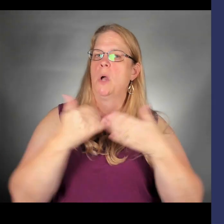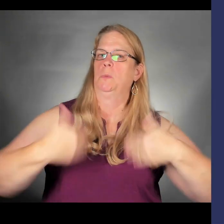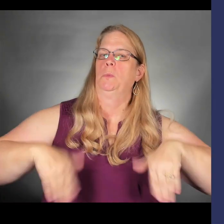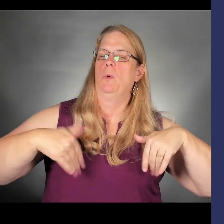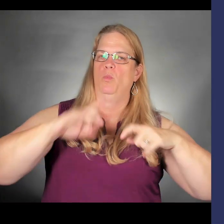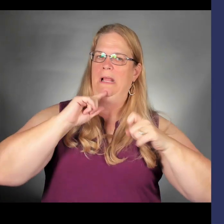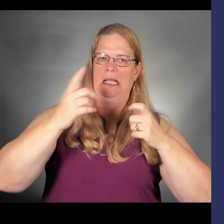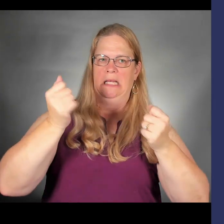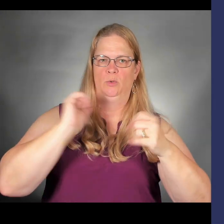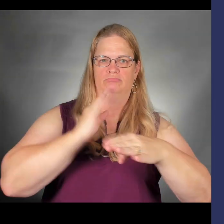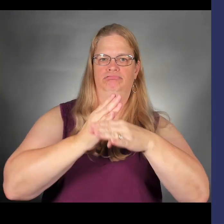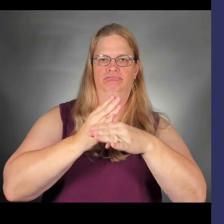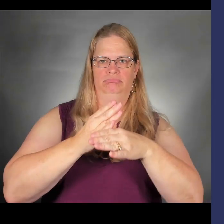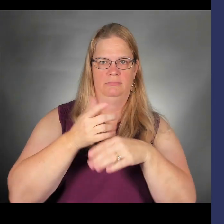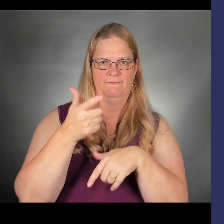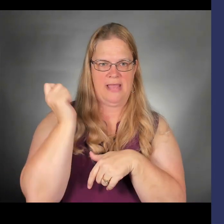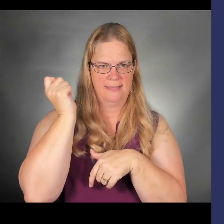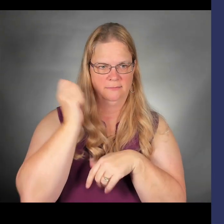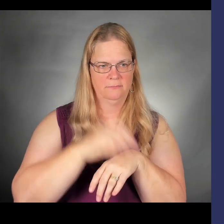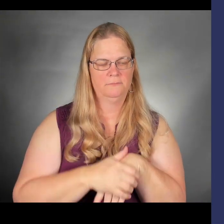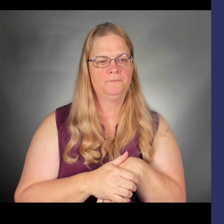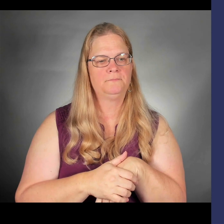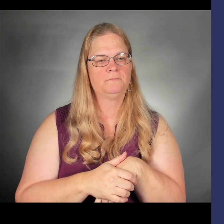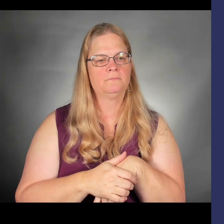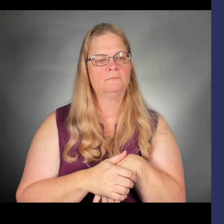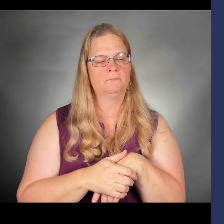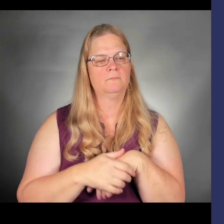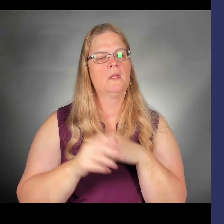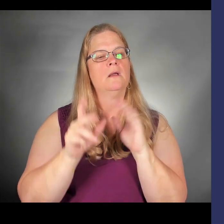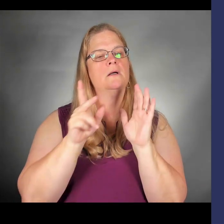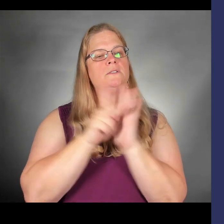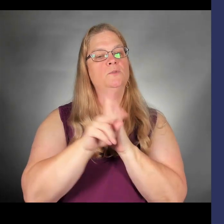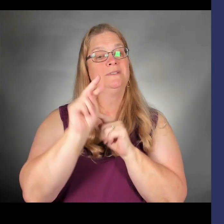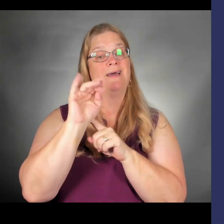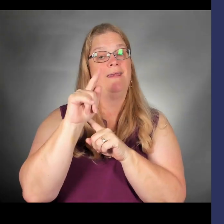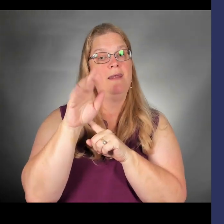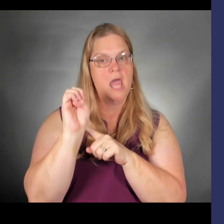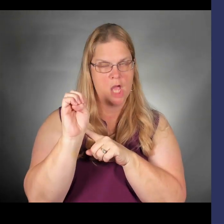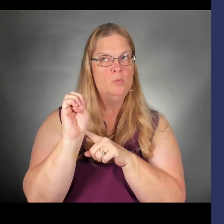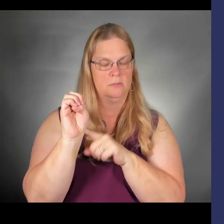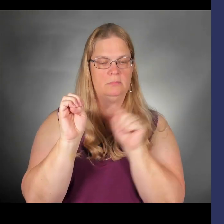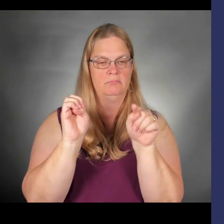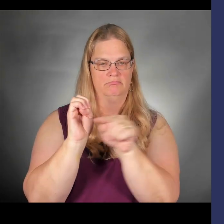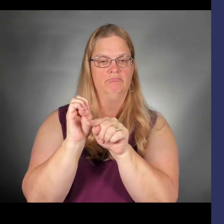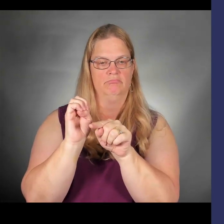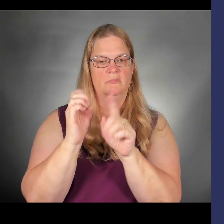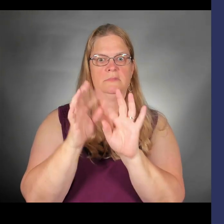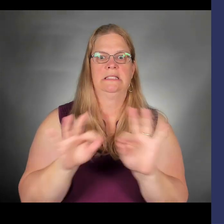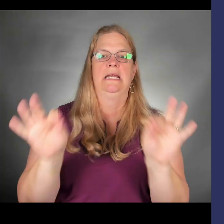apologizing. That is a very significant sign of danger and Intervention needs to happen right away.